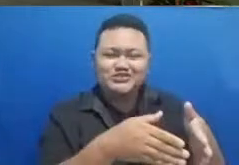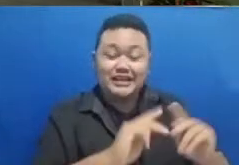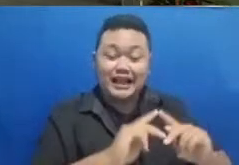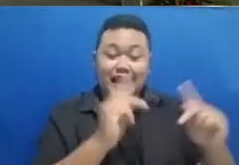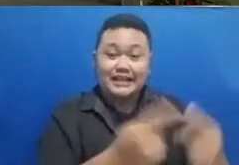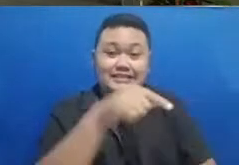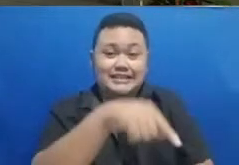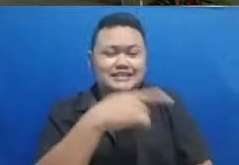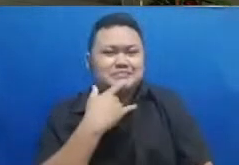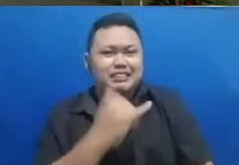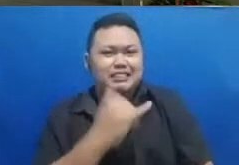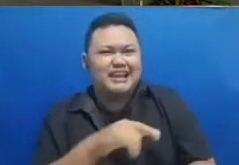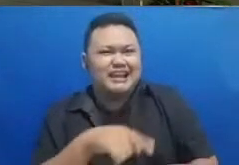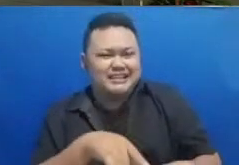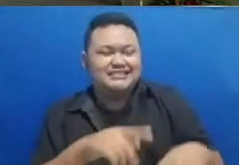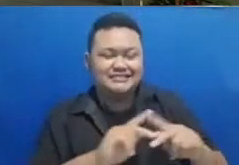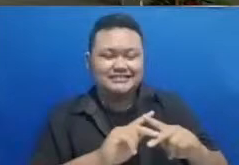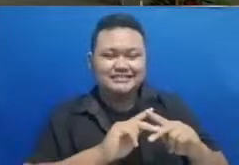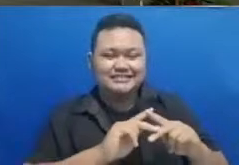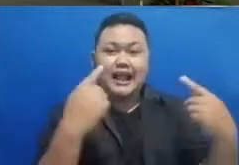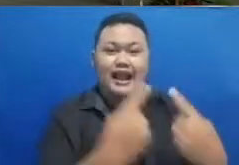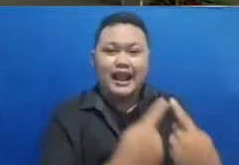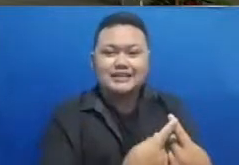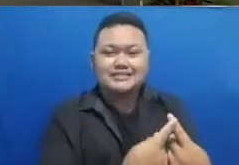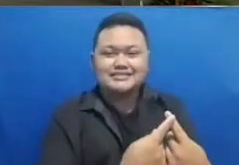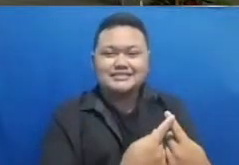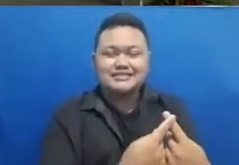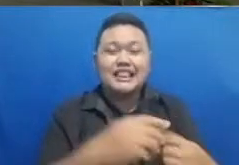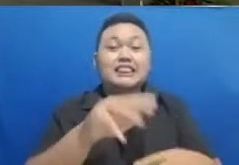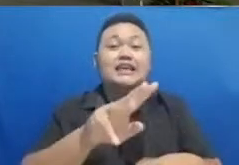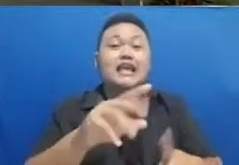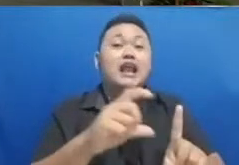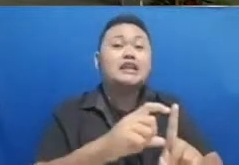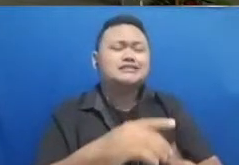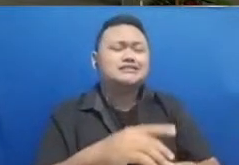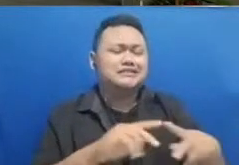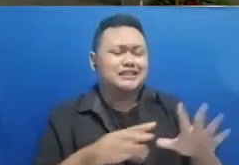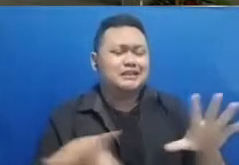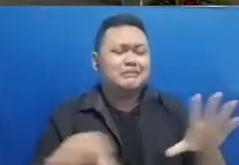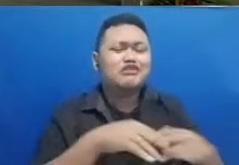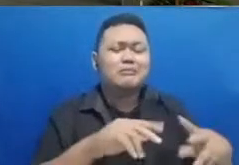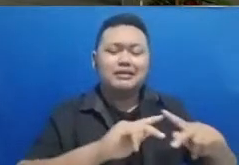lo Ladies because it's first-class technology and also in all air softskill relations with the